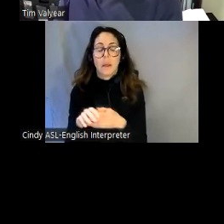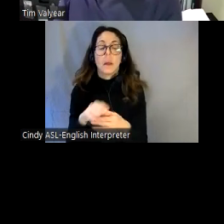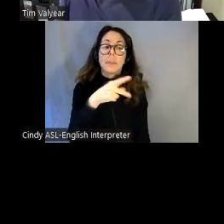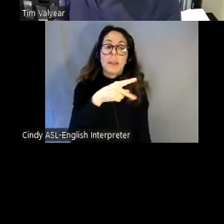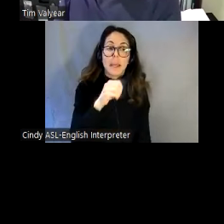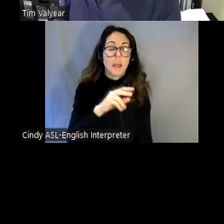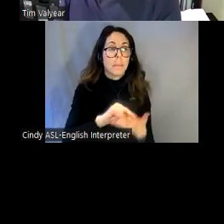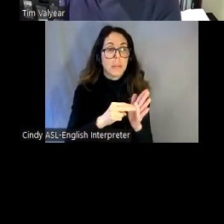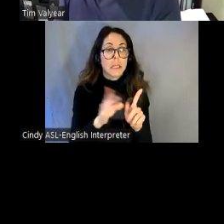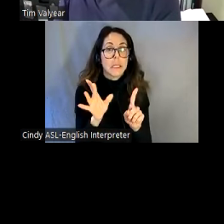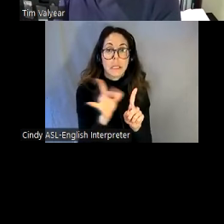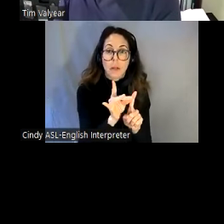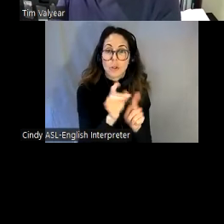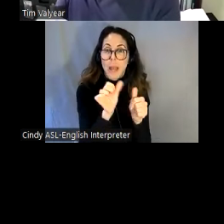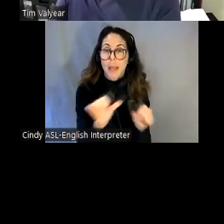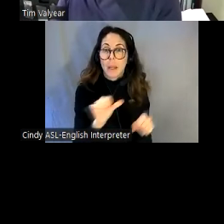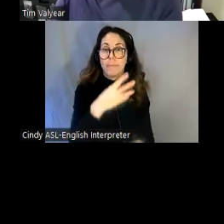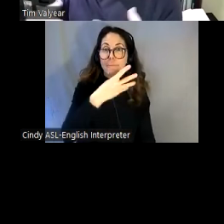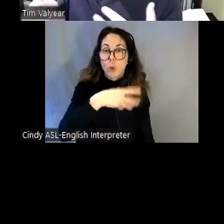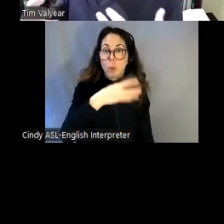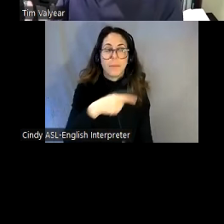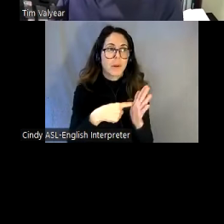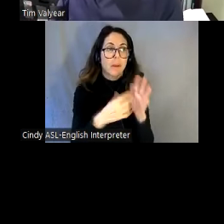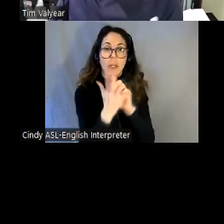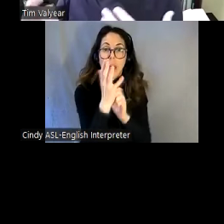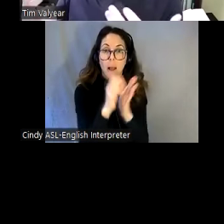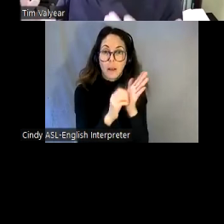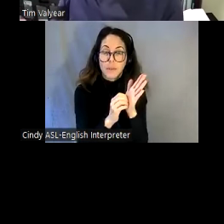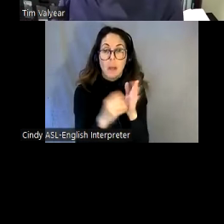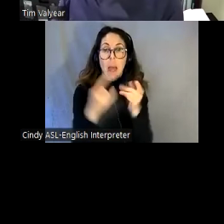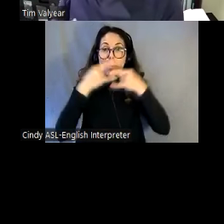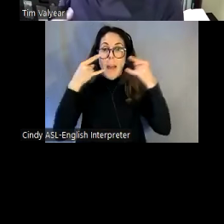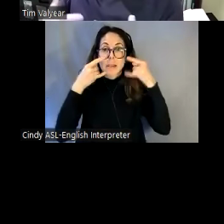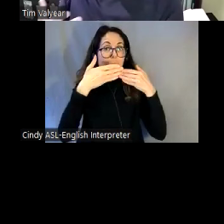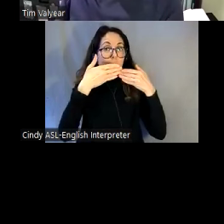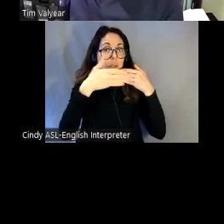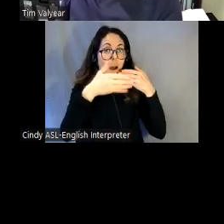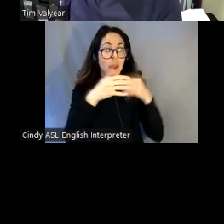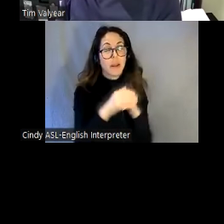things. So if we think about contaminated and clean, the contaminated are the PPE that have come into contact